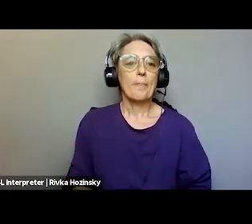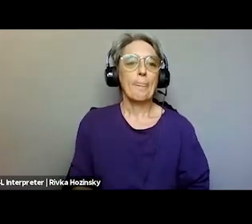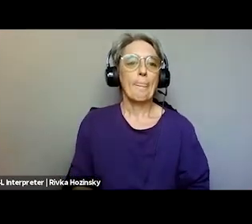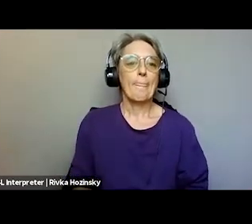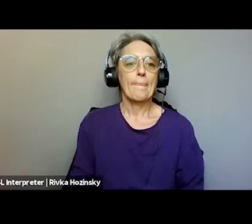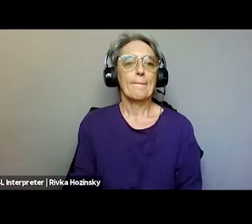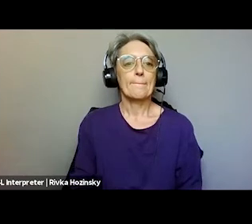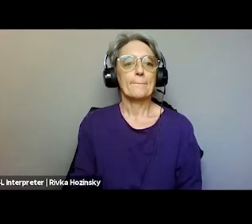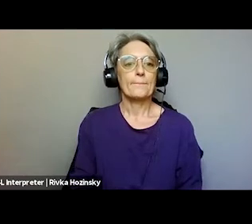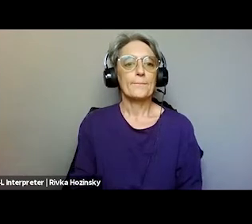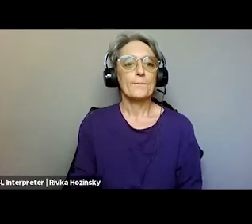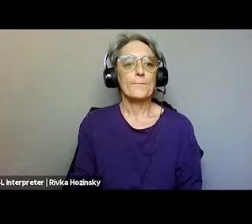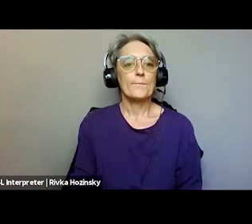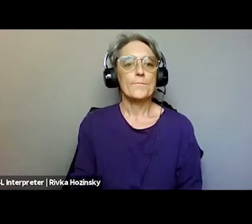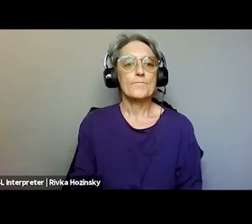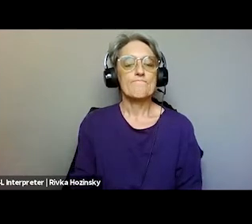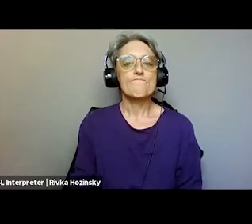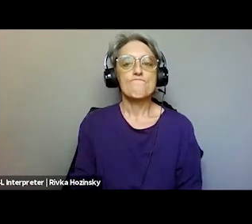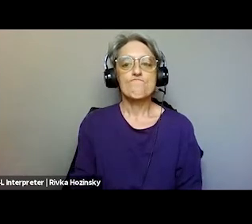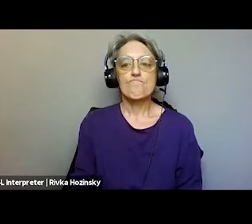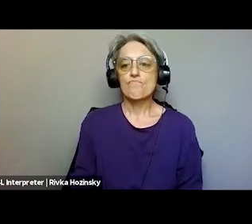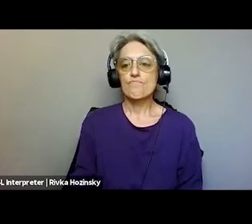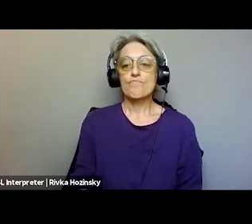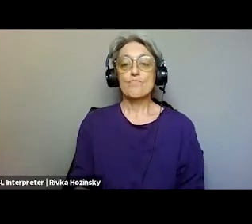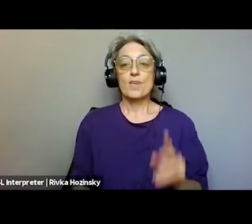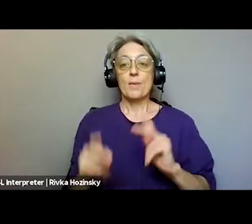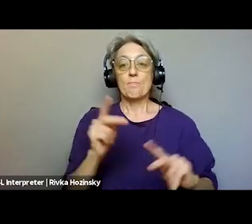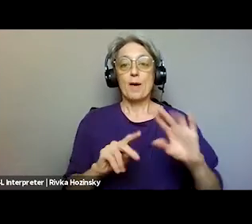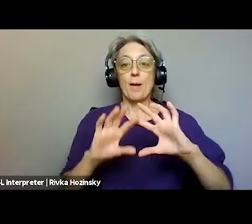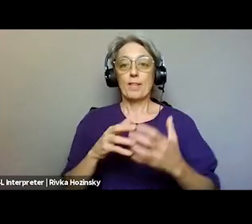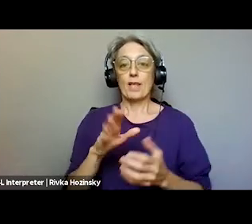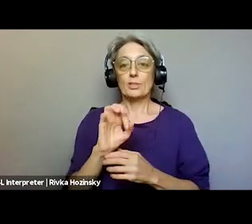So I think what these population-based data do is they provide us a good understanding of